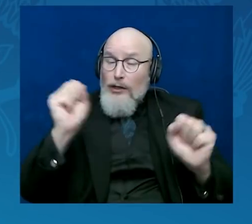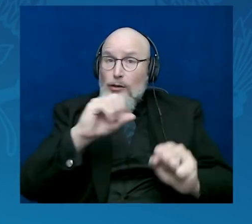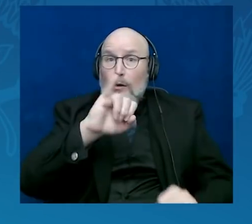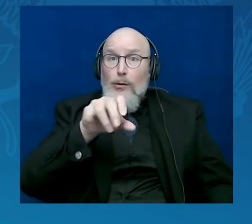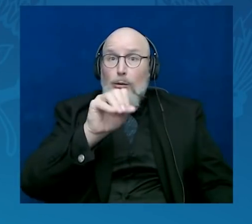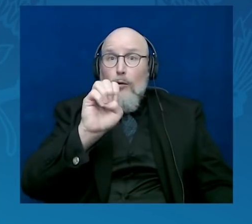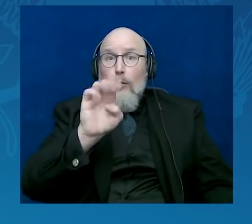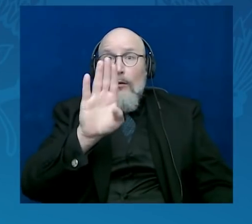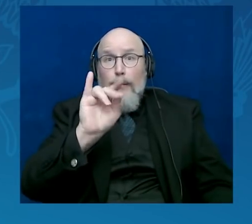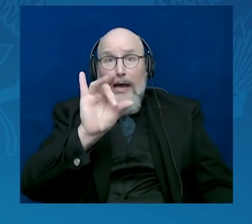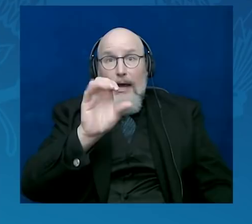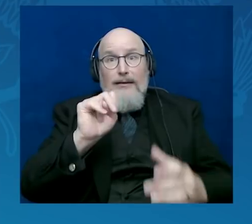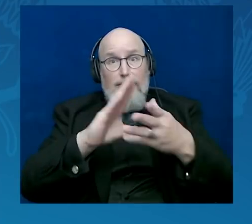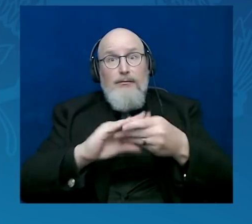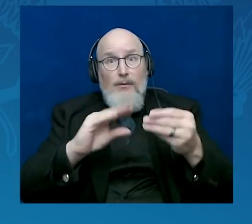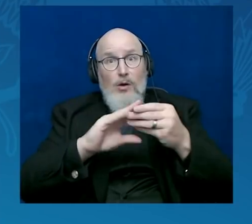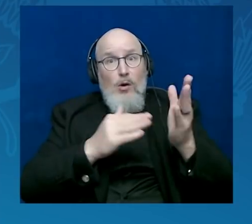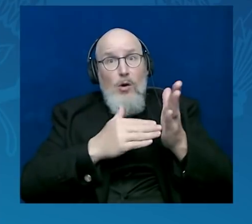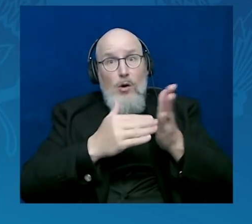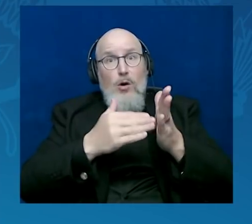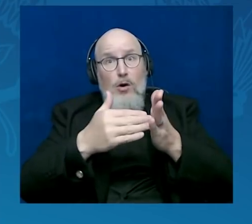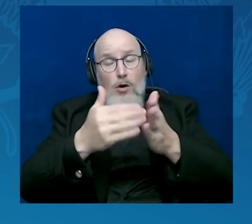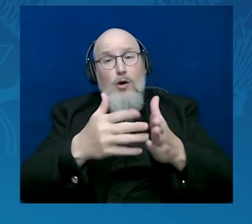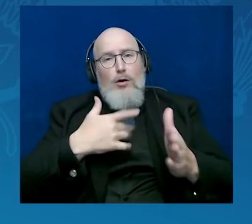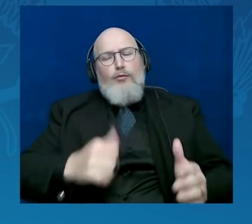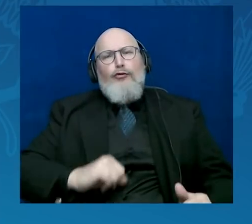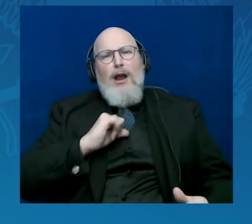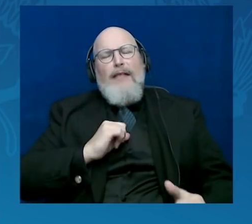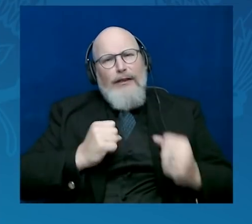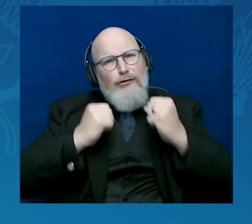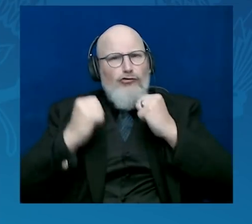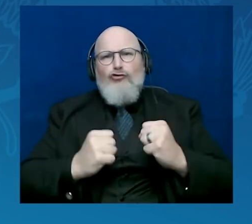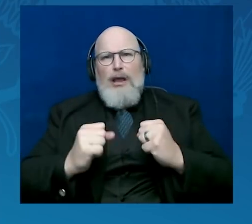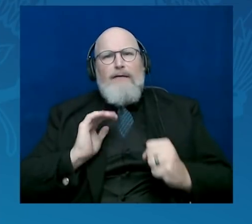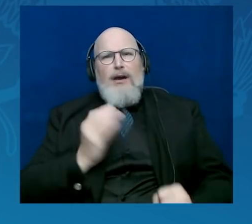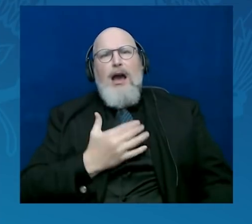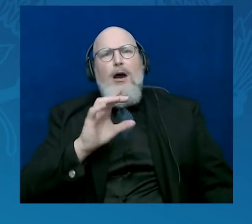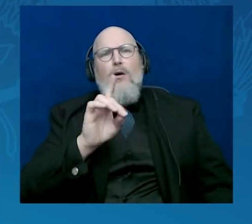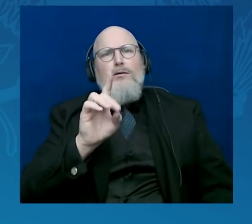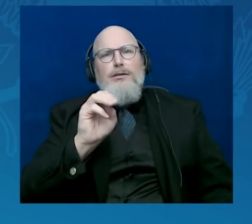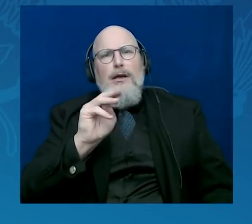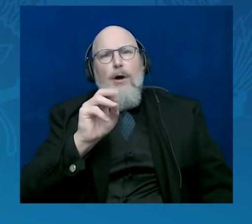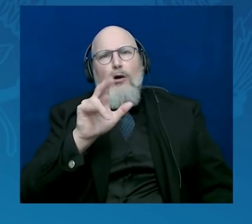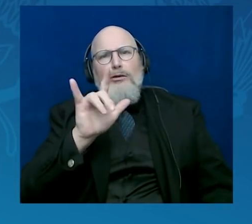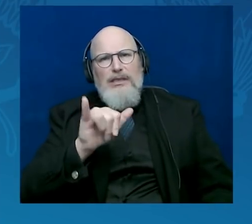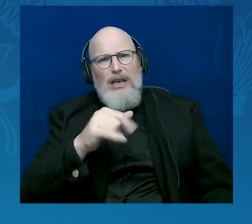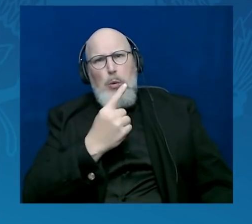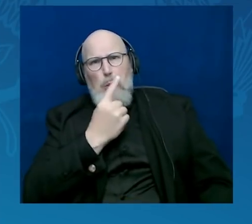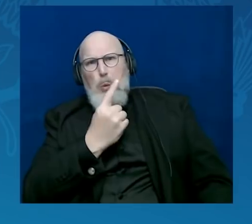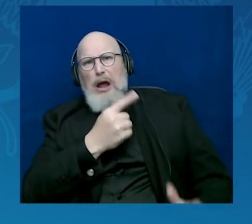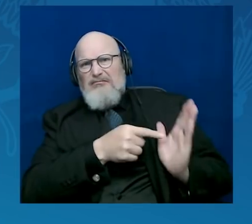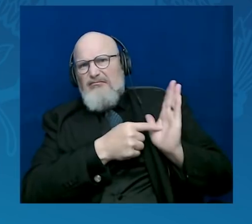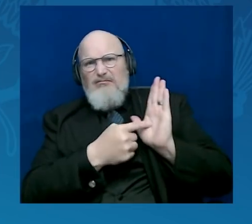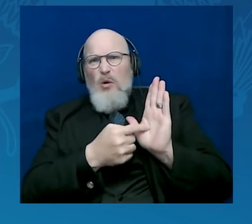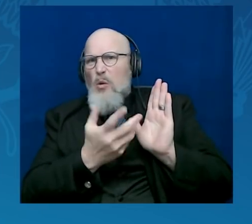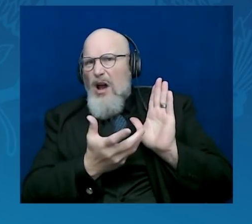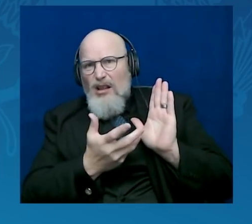and we take pride in the fact that the strength of a democra- -- democracy, one measure of that strength will be: Does it deliver on the needs of the people?